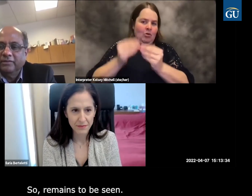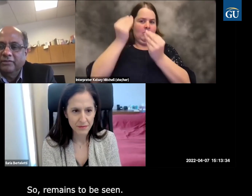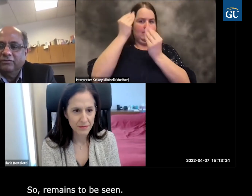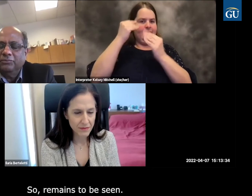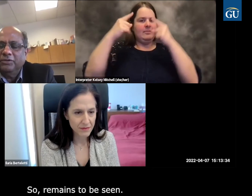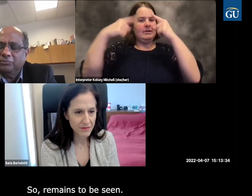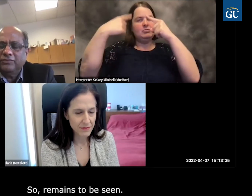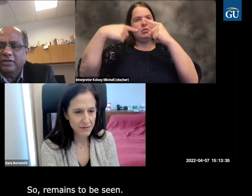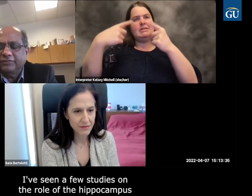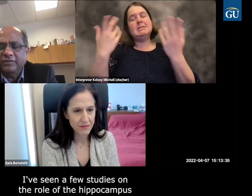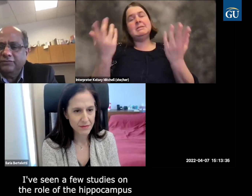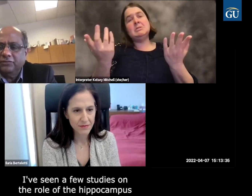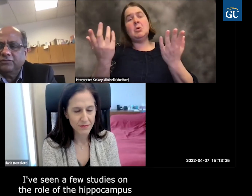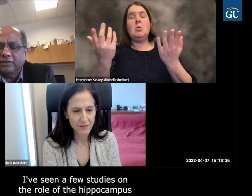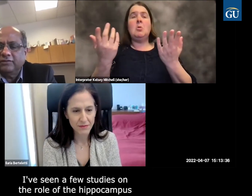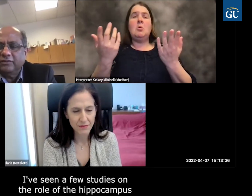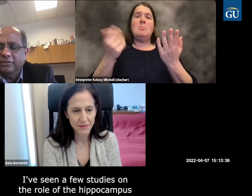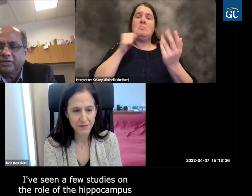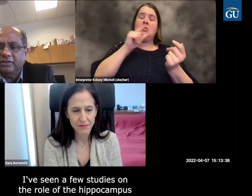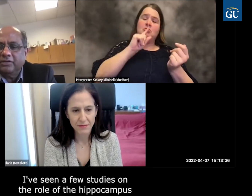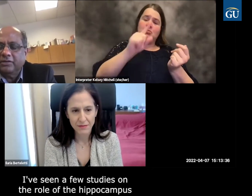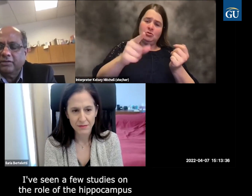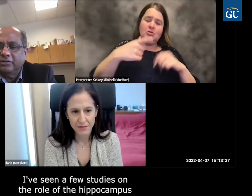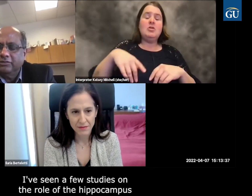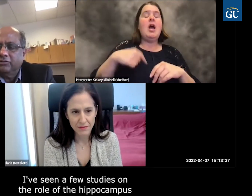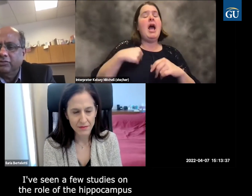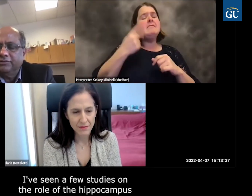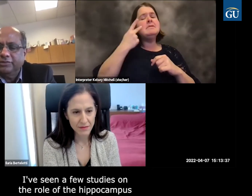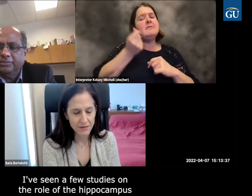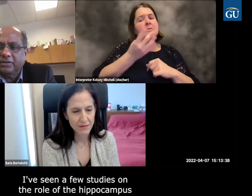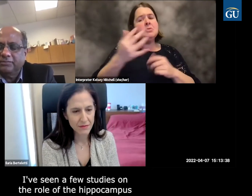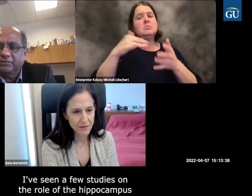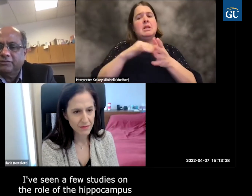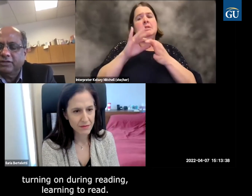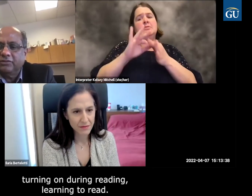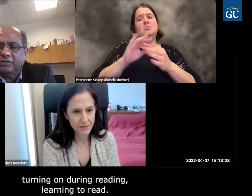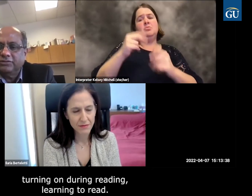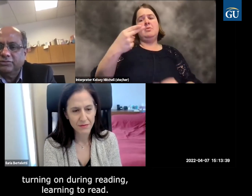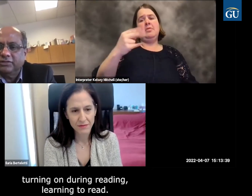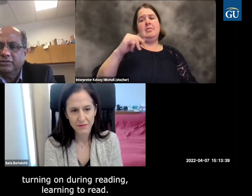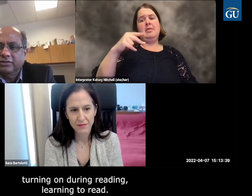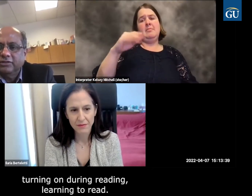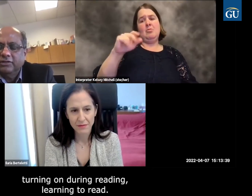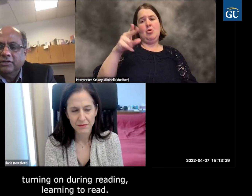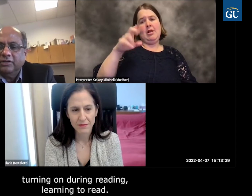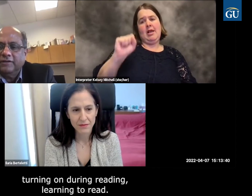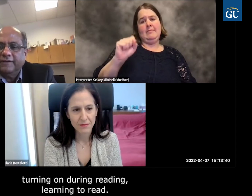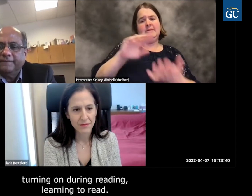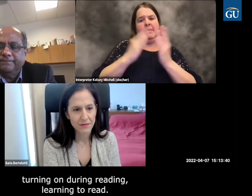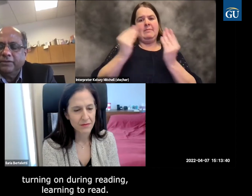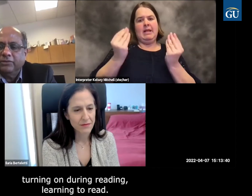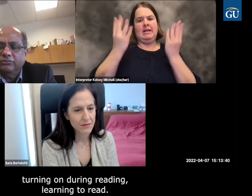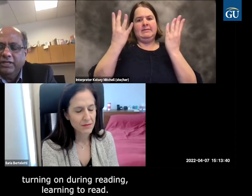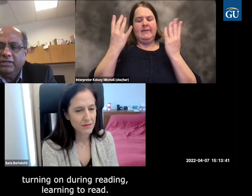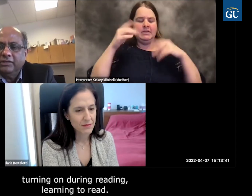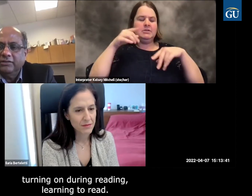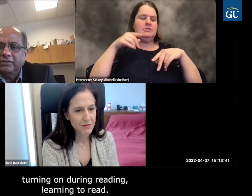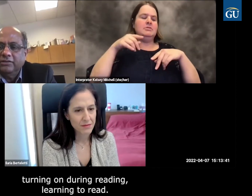so remains we've seen i've seen a few studies on hippocam on the role of the hippocampus turning on during